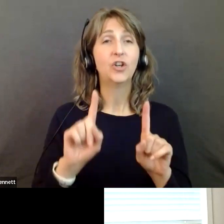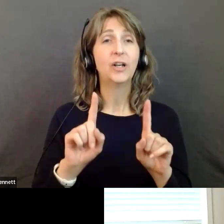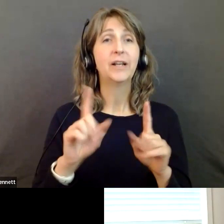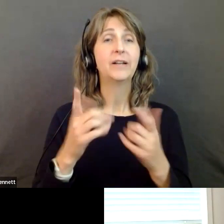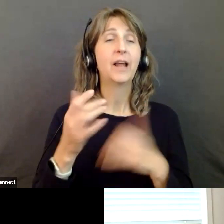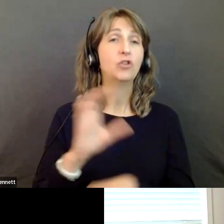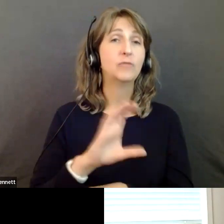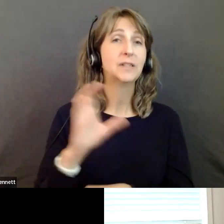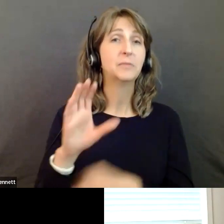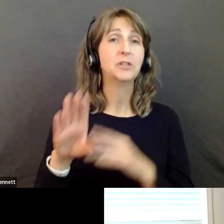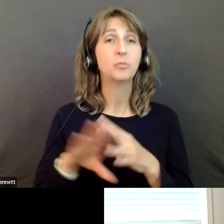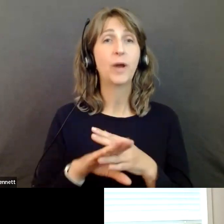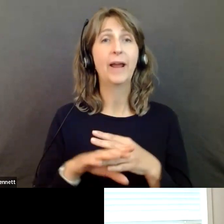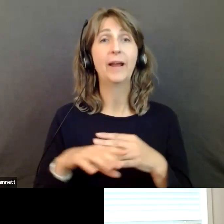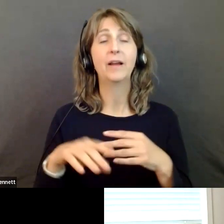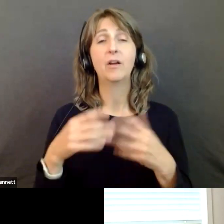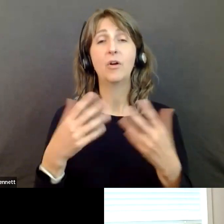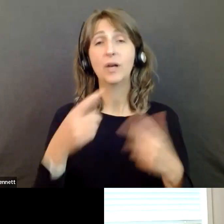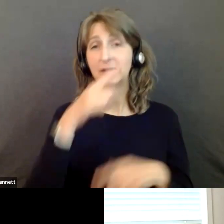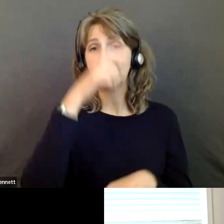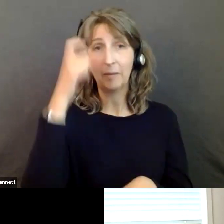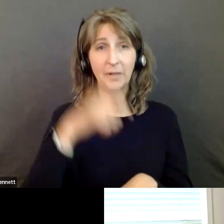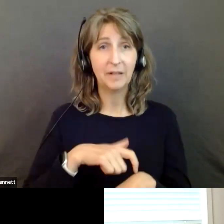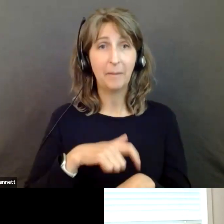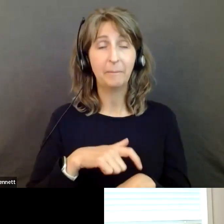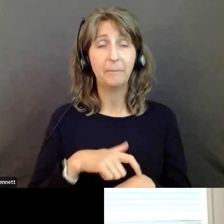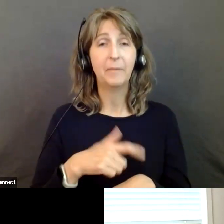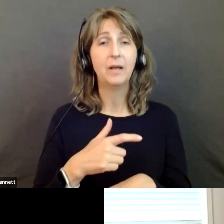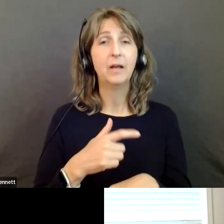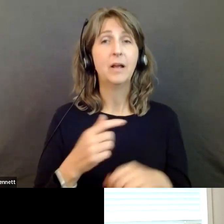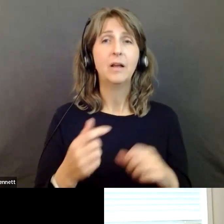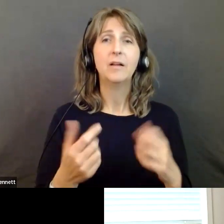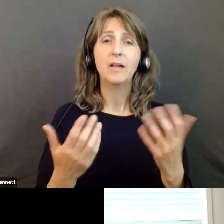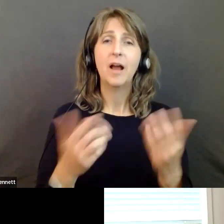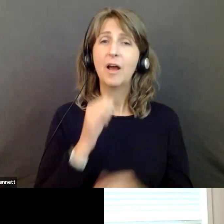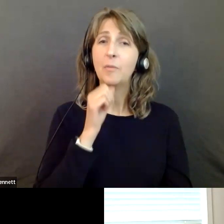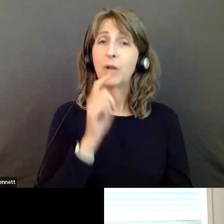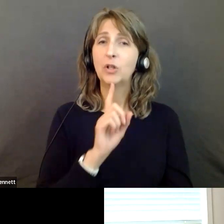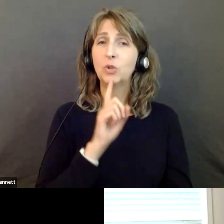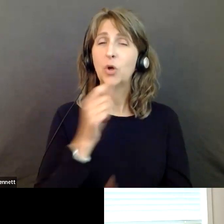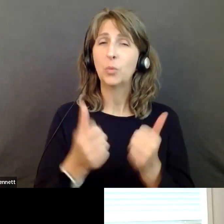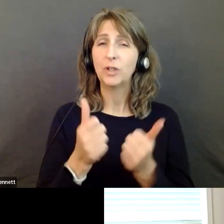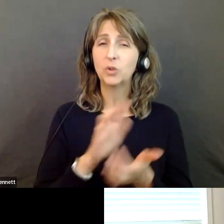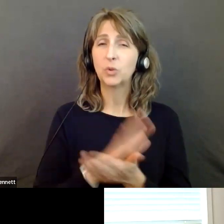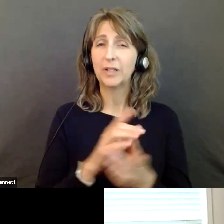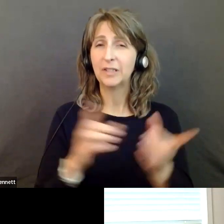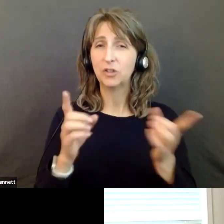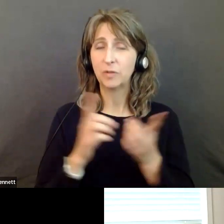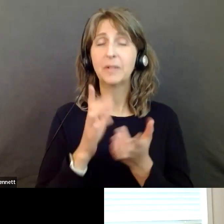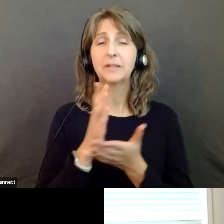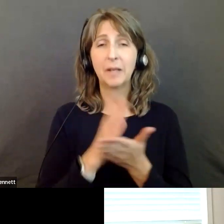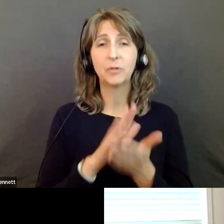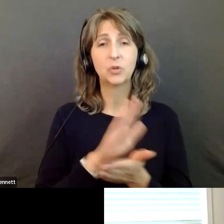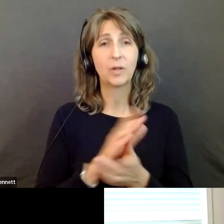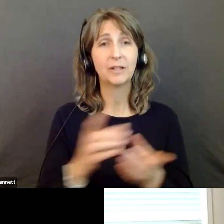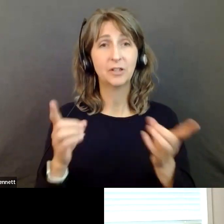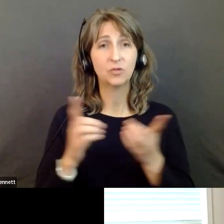And, a lot of school districts, I don't know exactly. Specifically which ones, but a lot of them have that holiday.